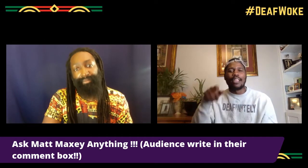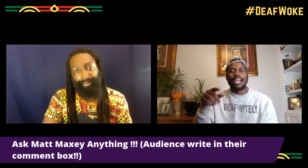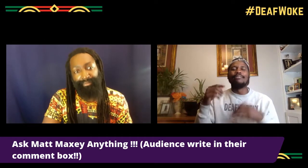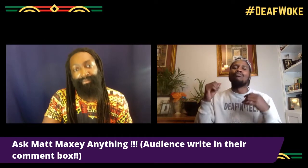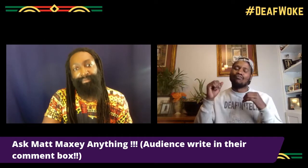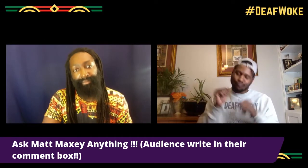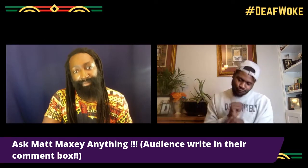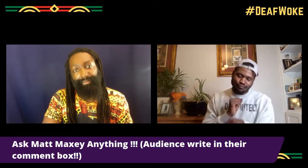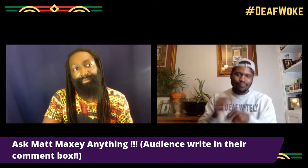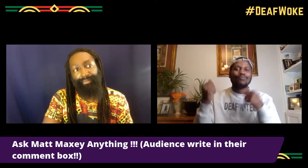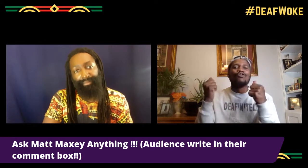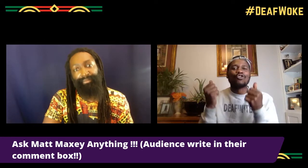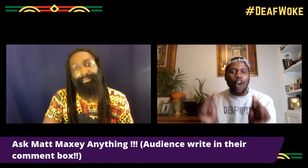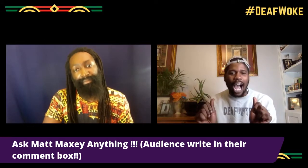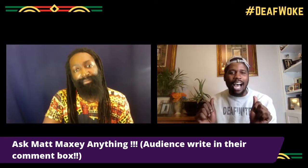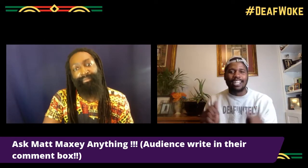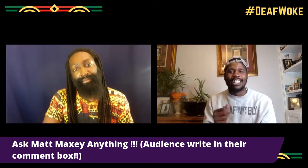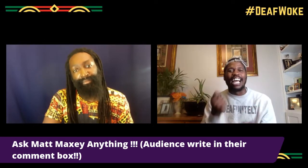and you will find yourself becoming more confident.